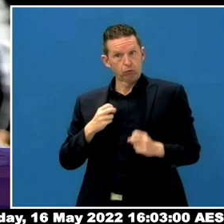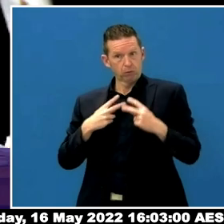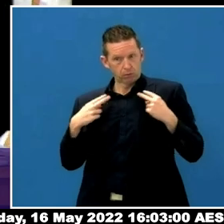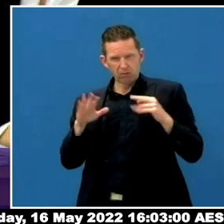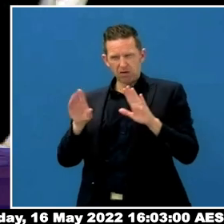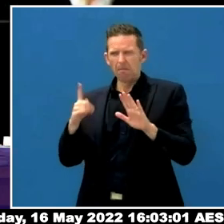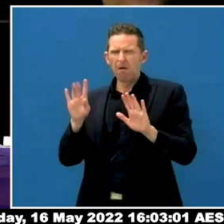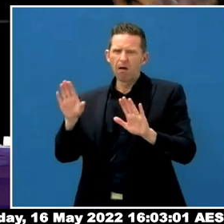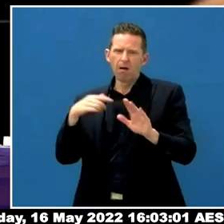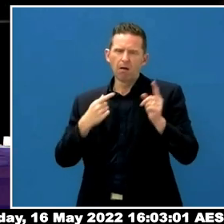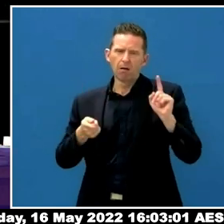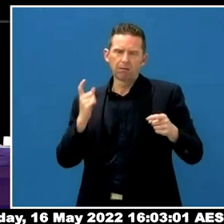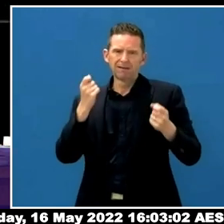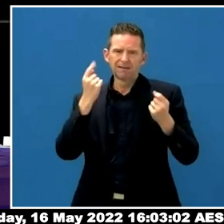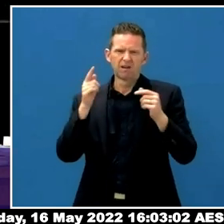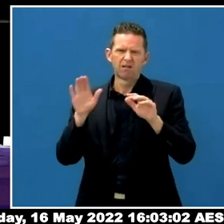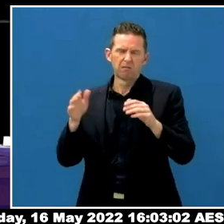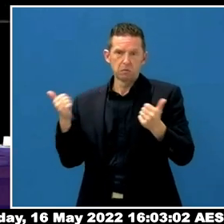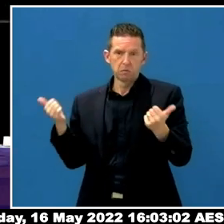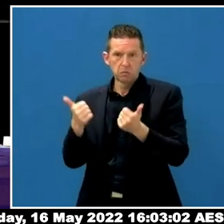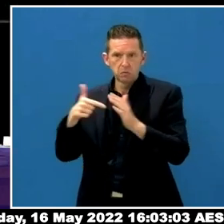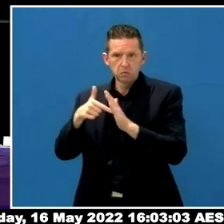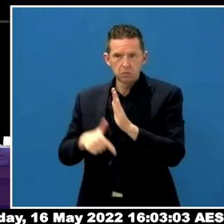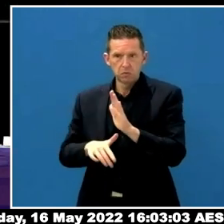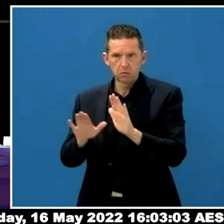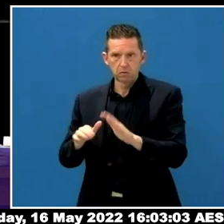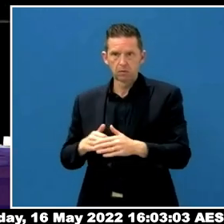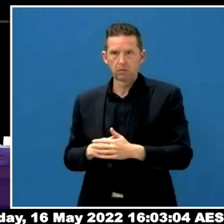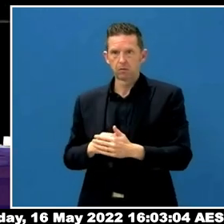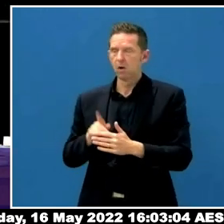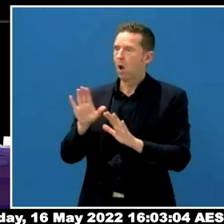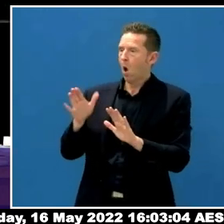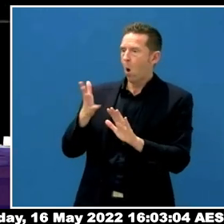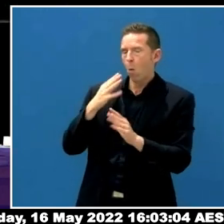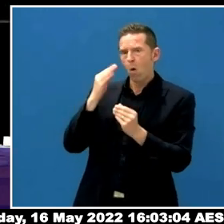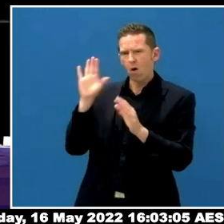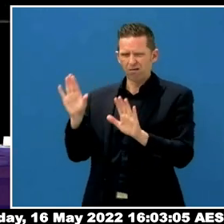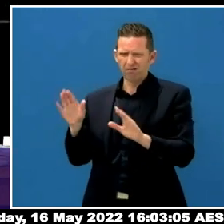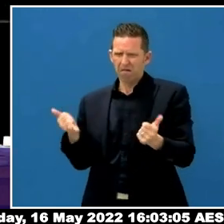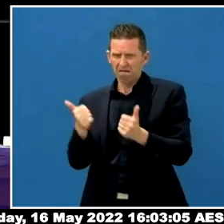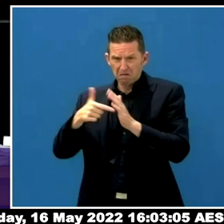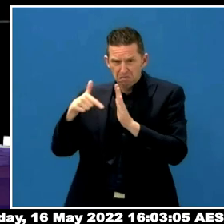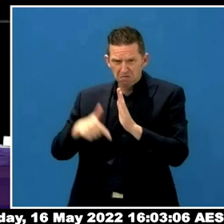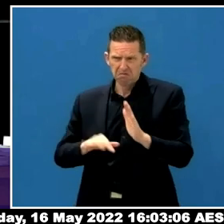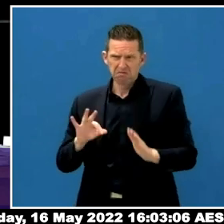I'll indulge you just for a moment. Yes, I can. Let's cut to the point.